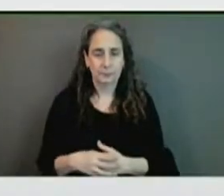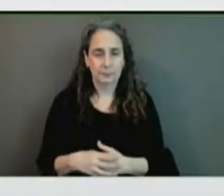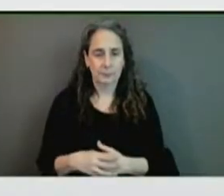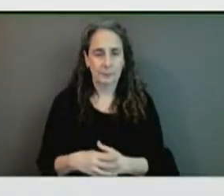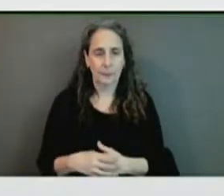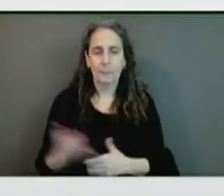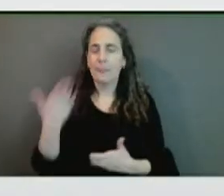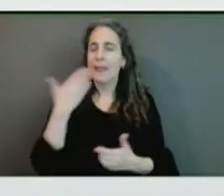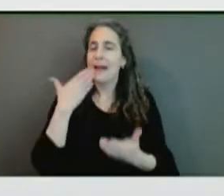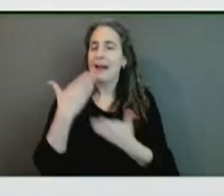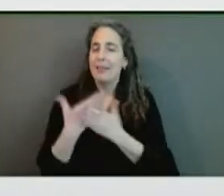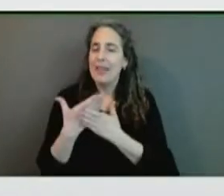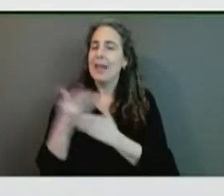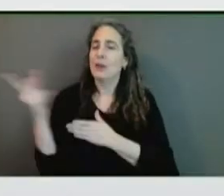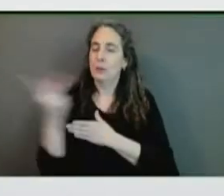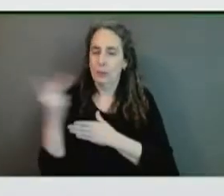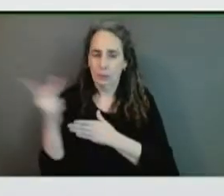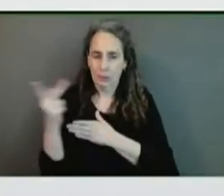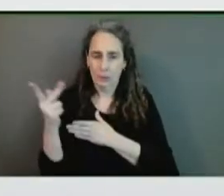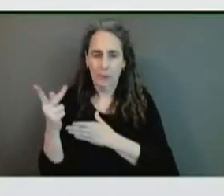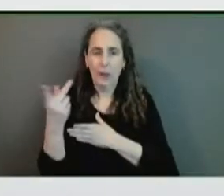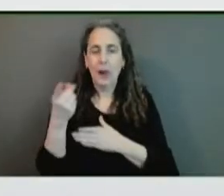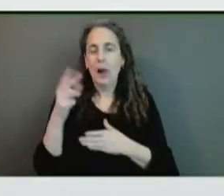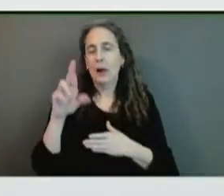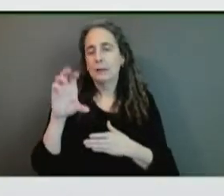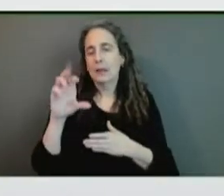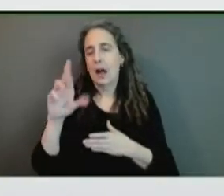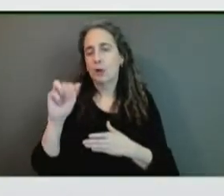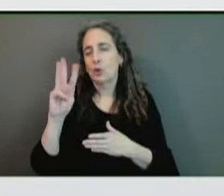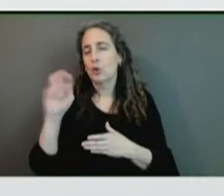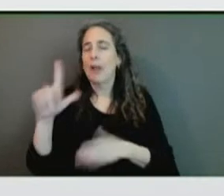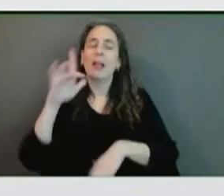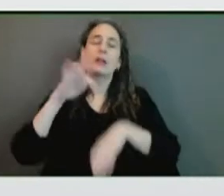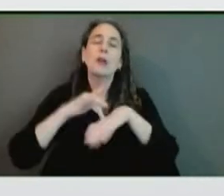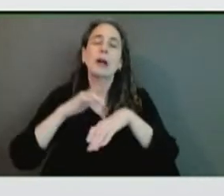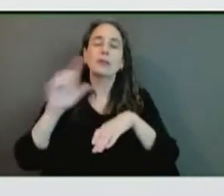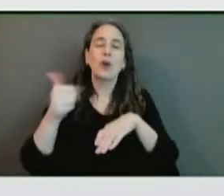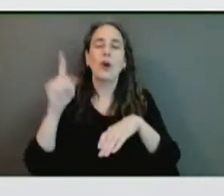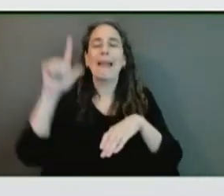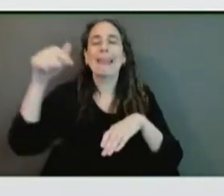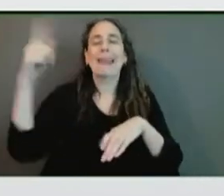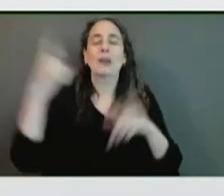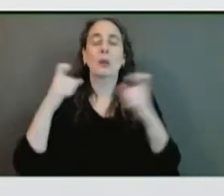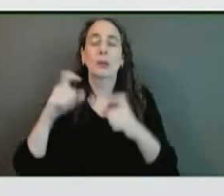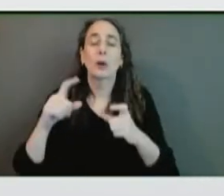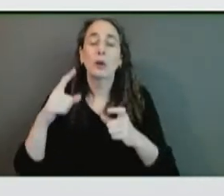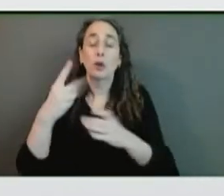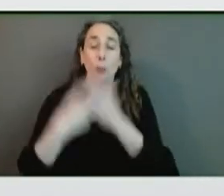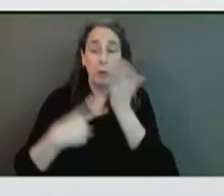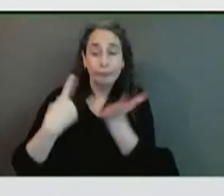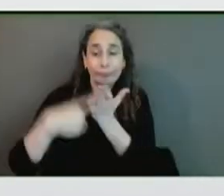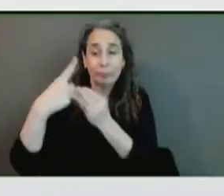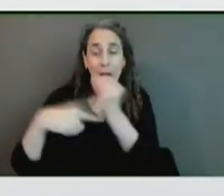process that will help us to do that. Thank you, Dr Carl. Thank you. Dr Bridges. Dr Crowley. You